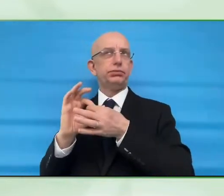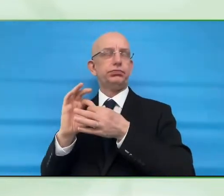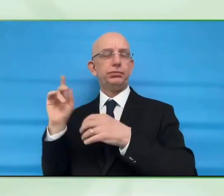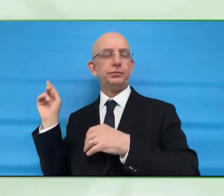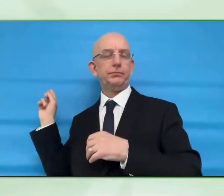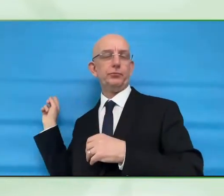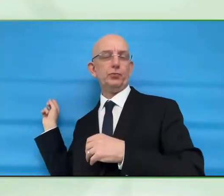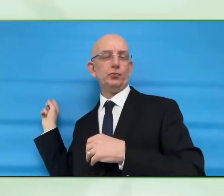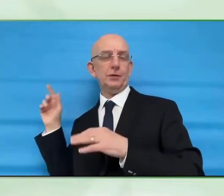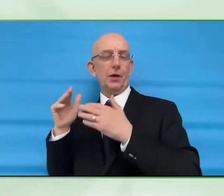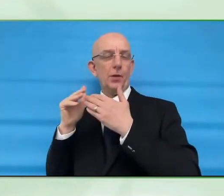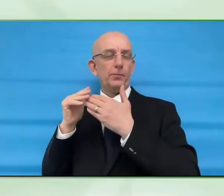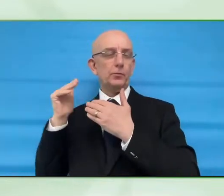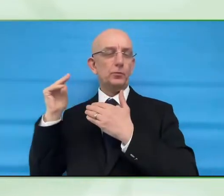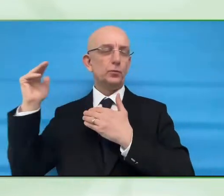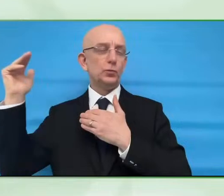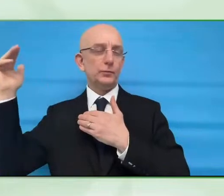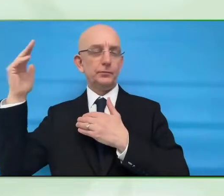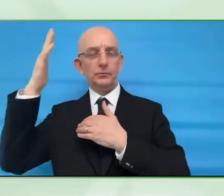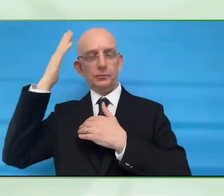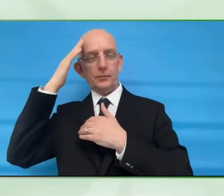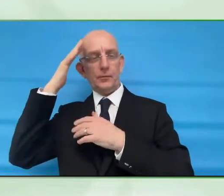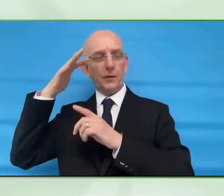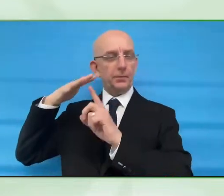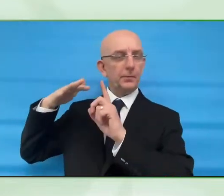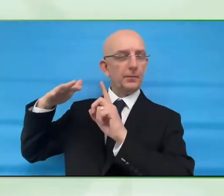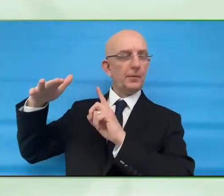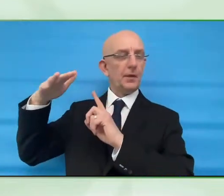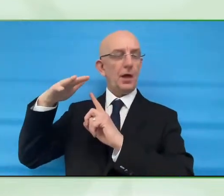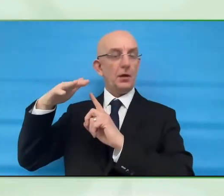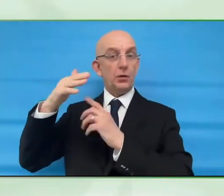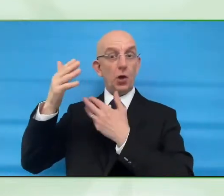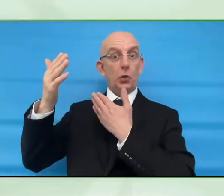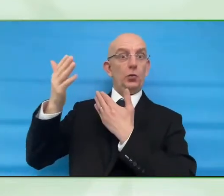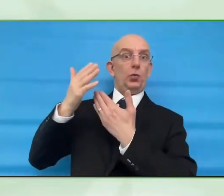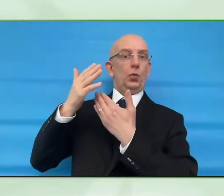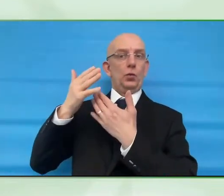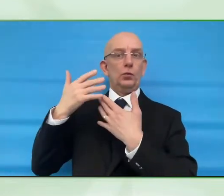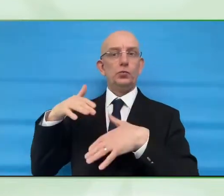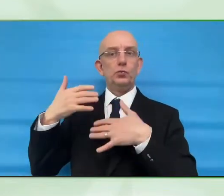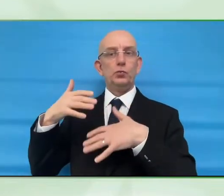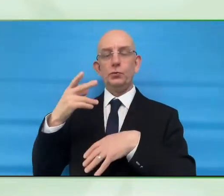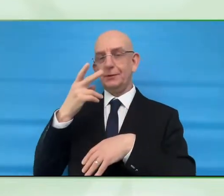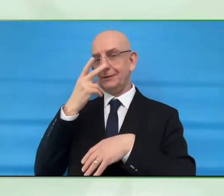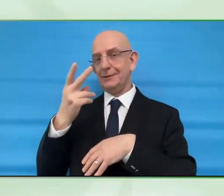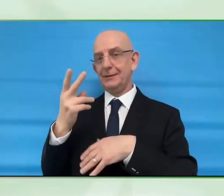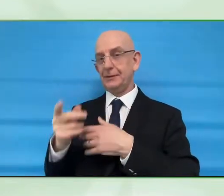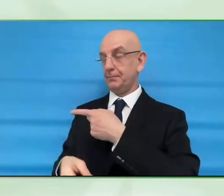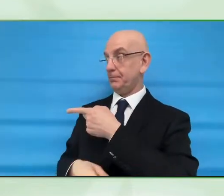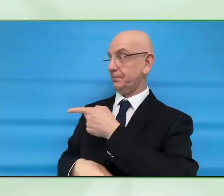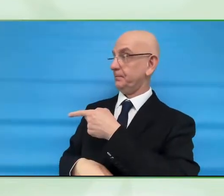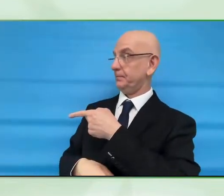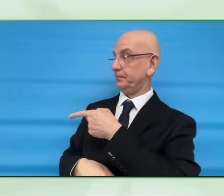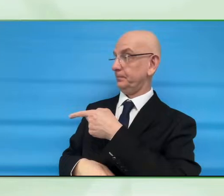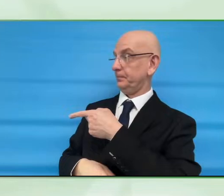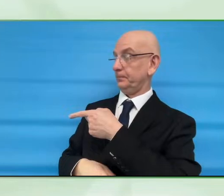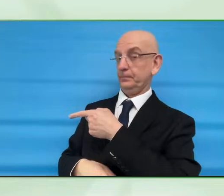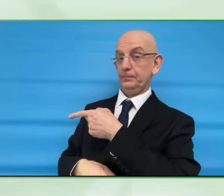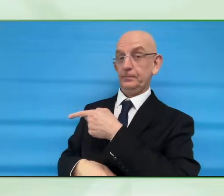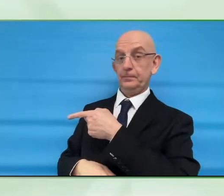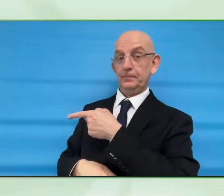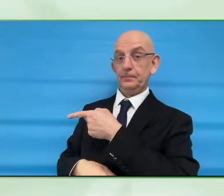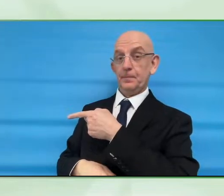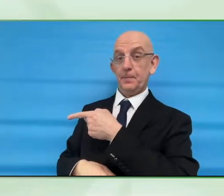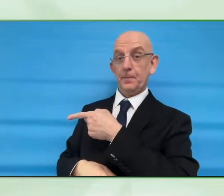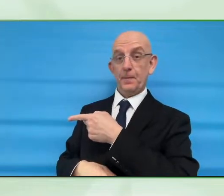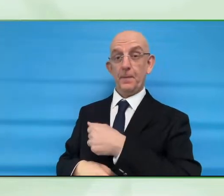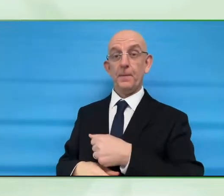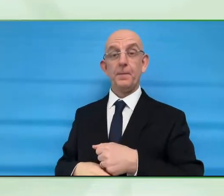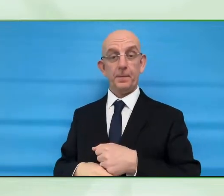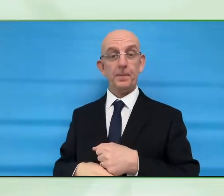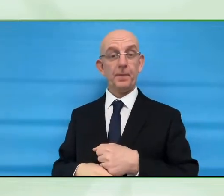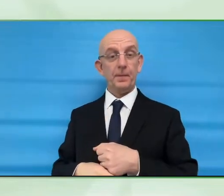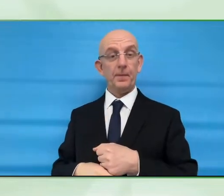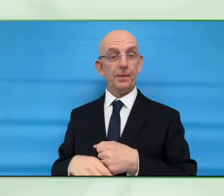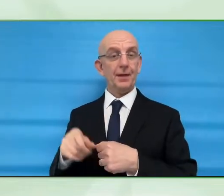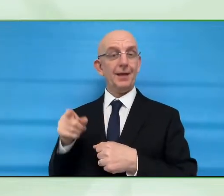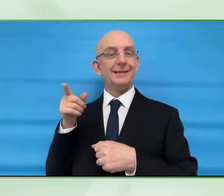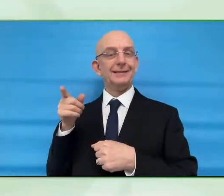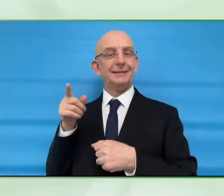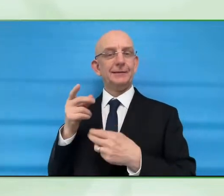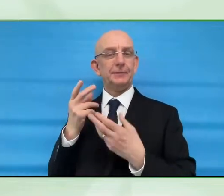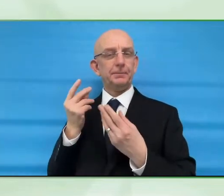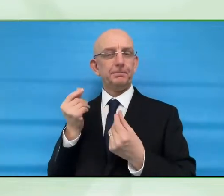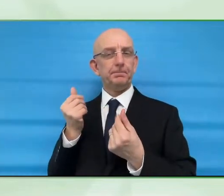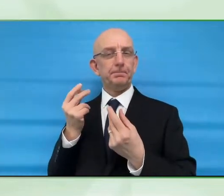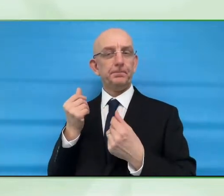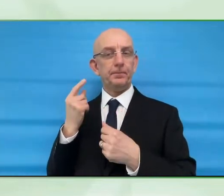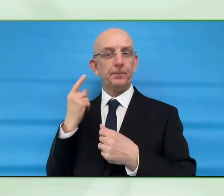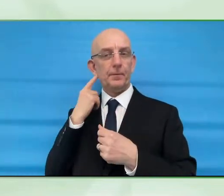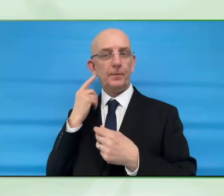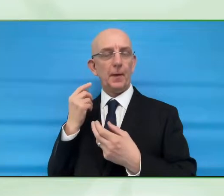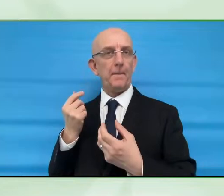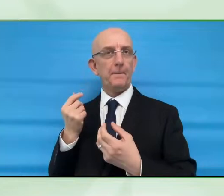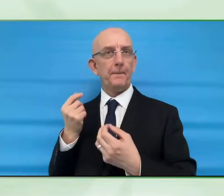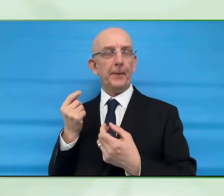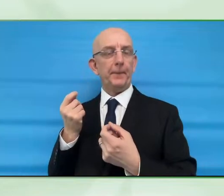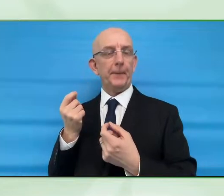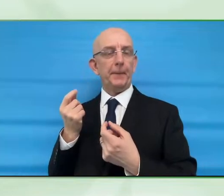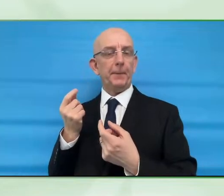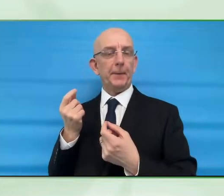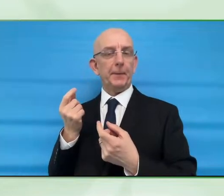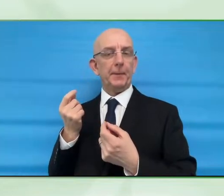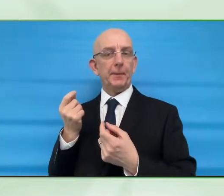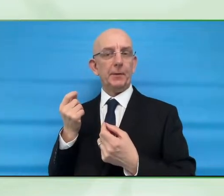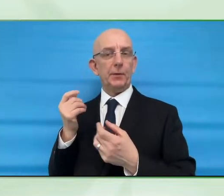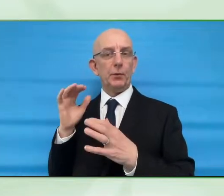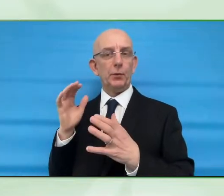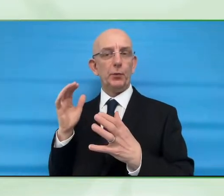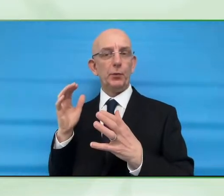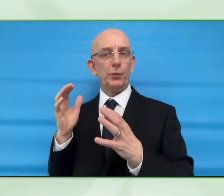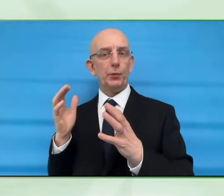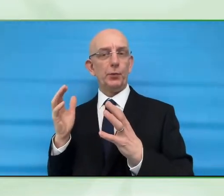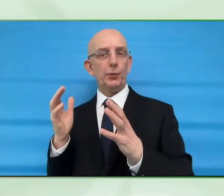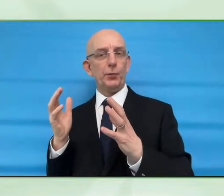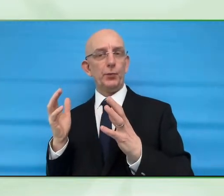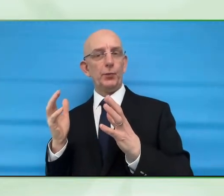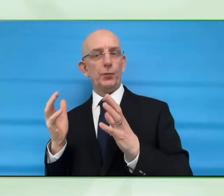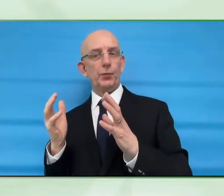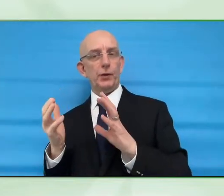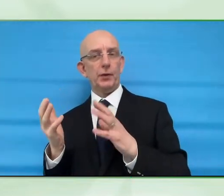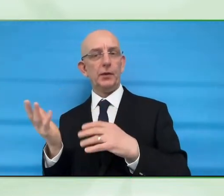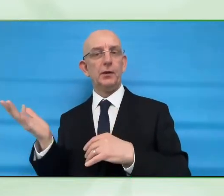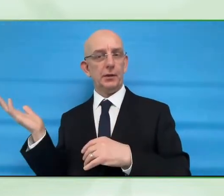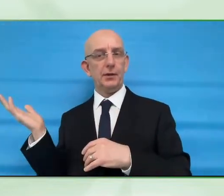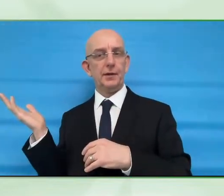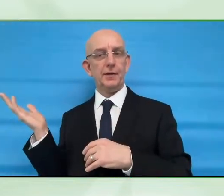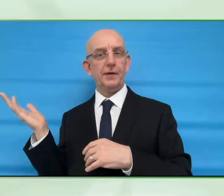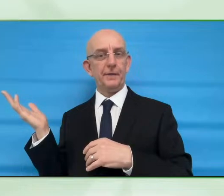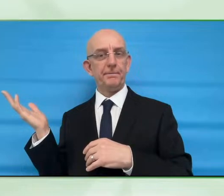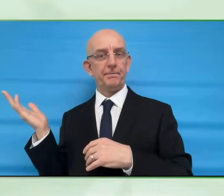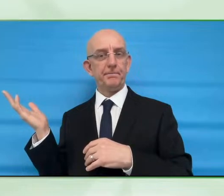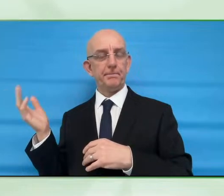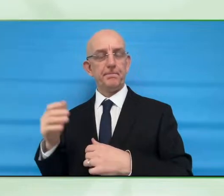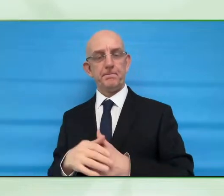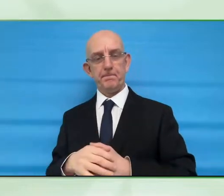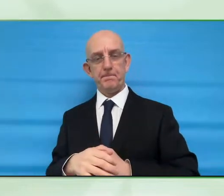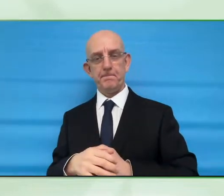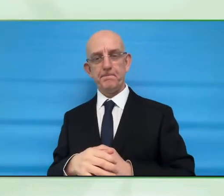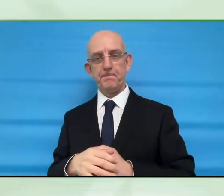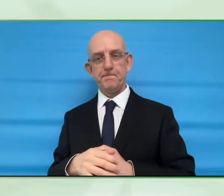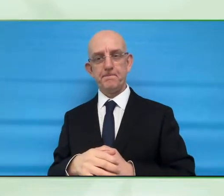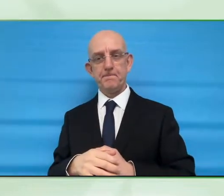It can use trucking to make sure that it was is coming from right to ensure we are accessing